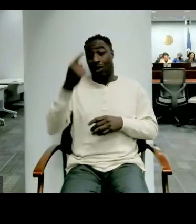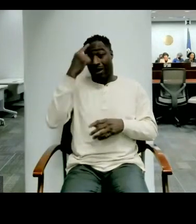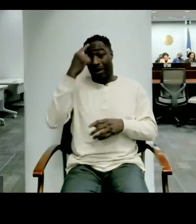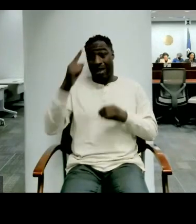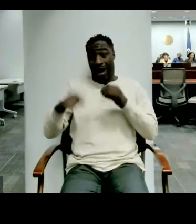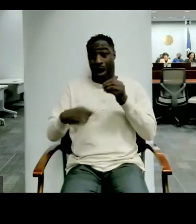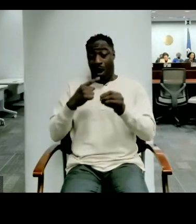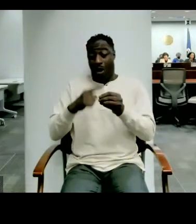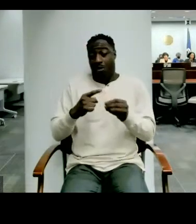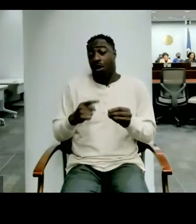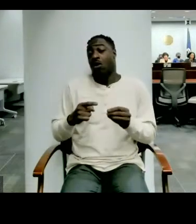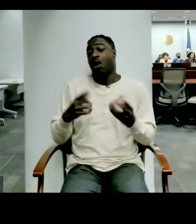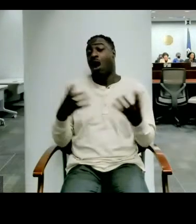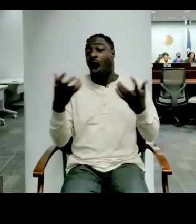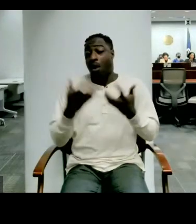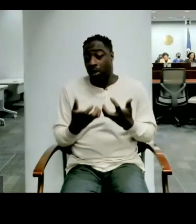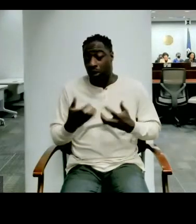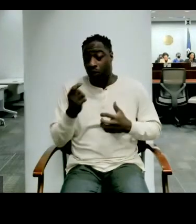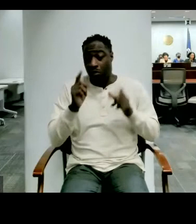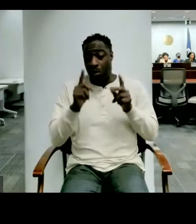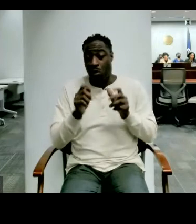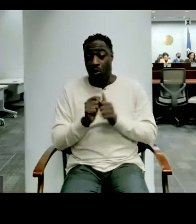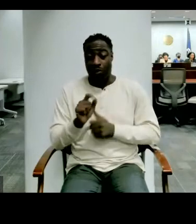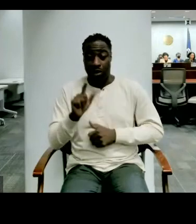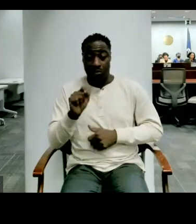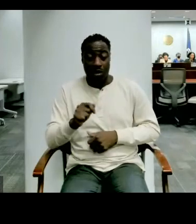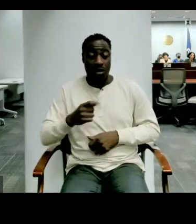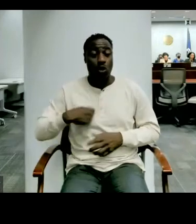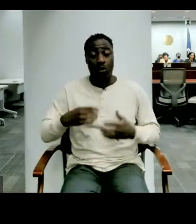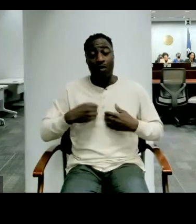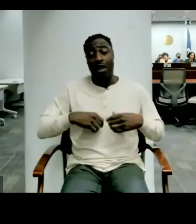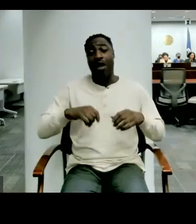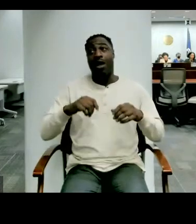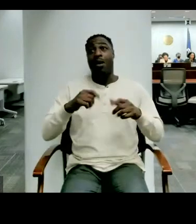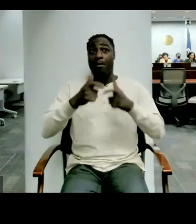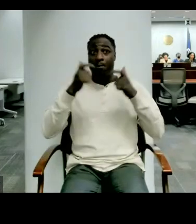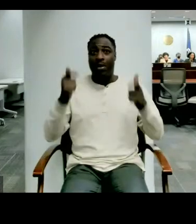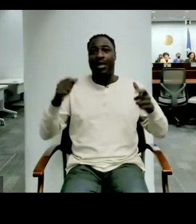and the staffing context and we have had great success working with the EEOC in the